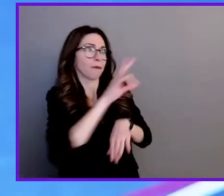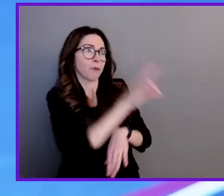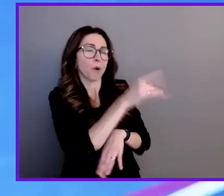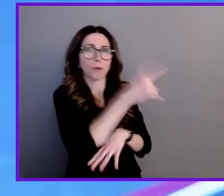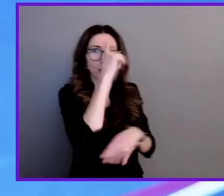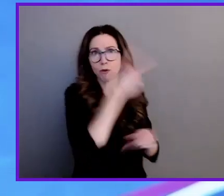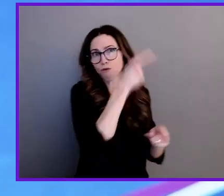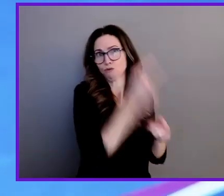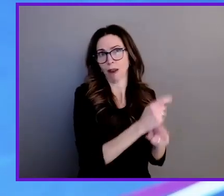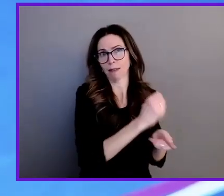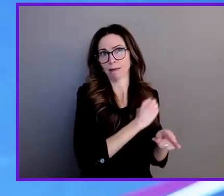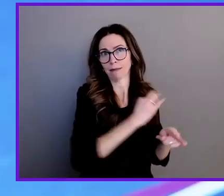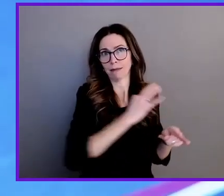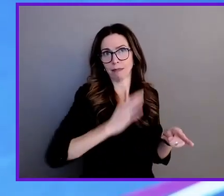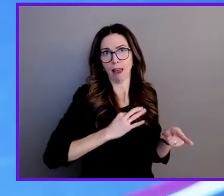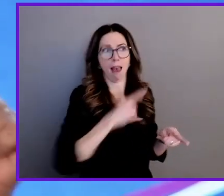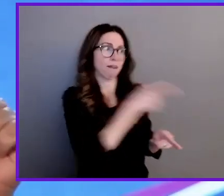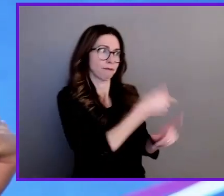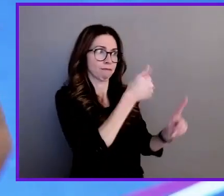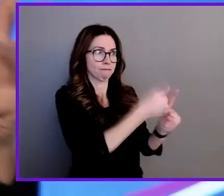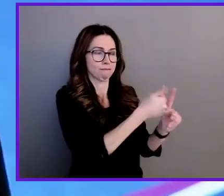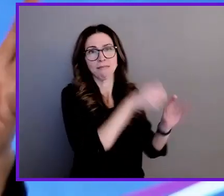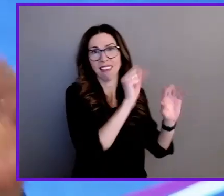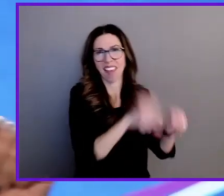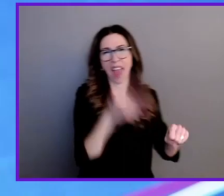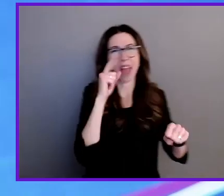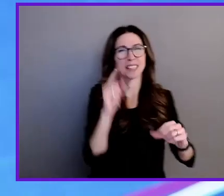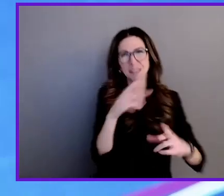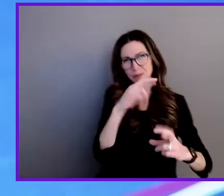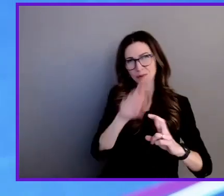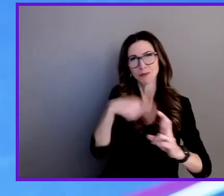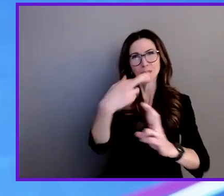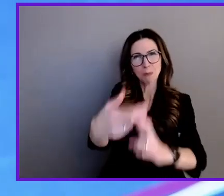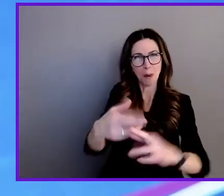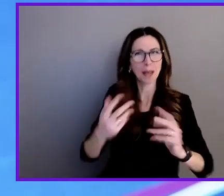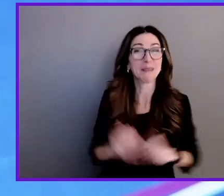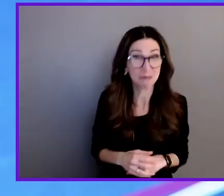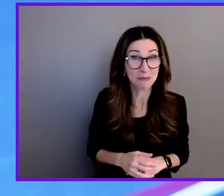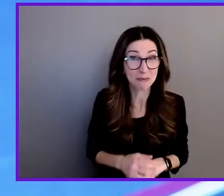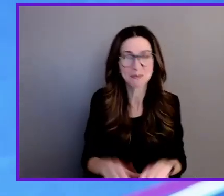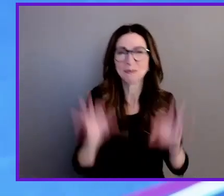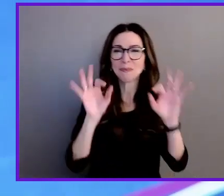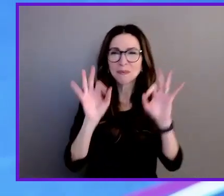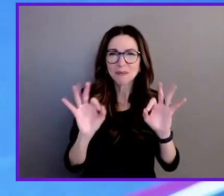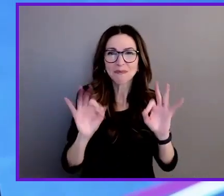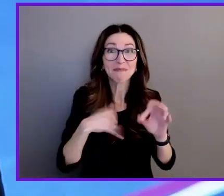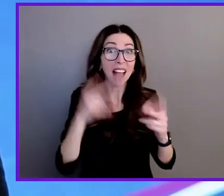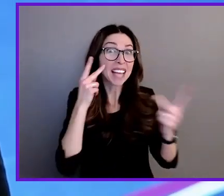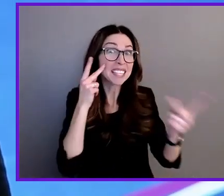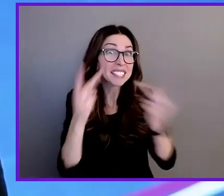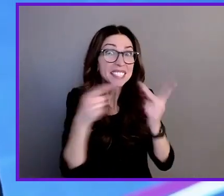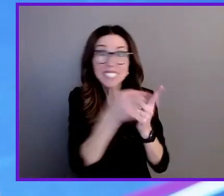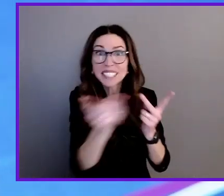For those of you who are here, and I see people are already excited to ask questions, which is great.